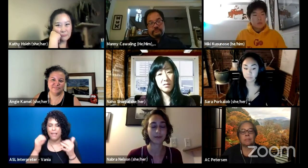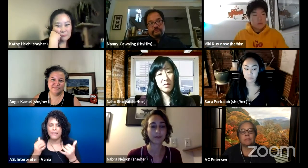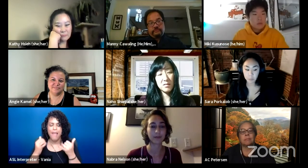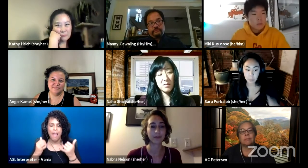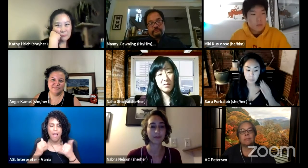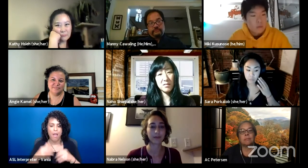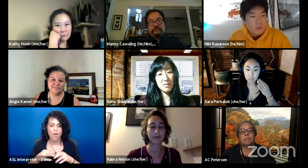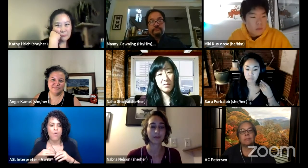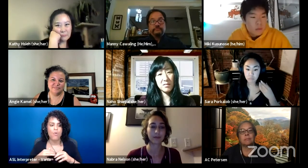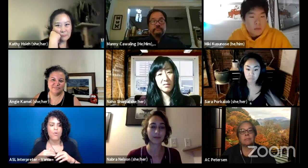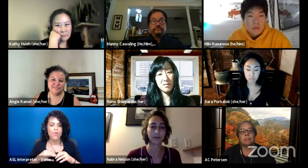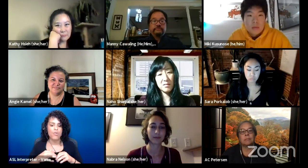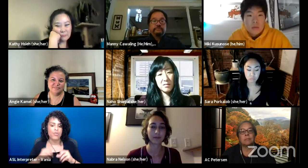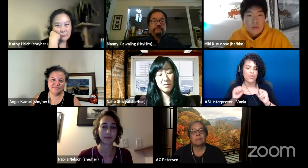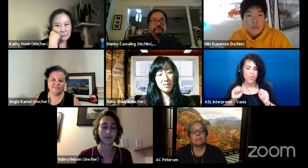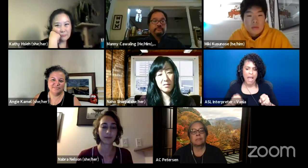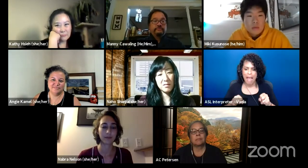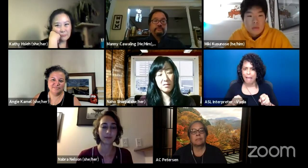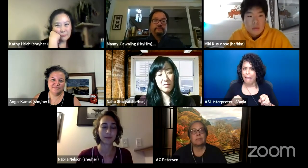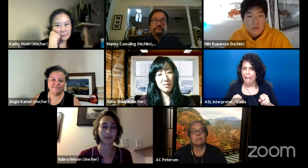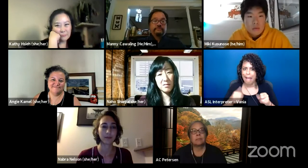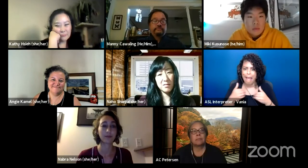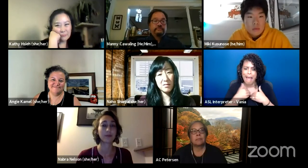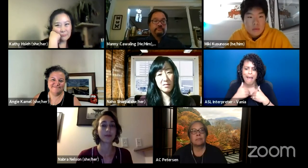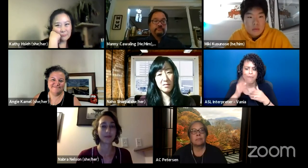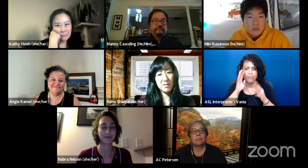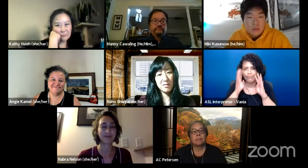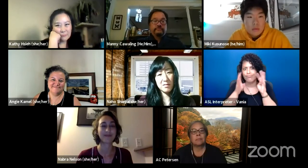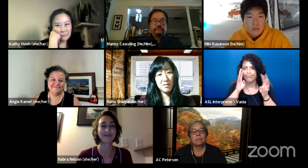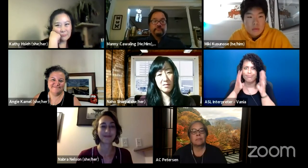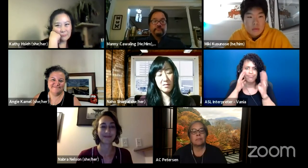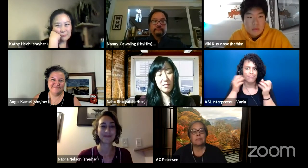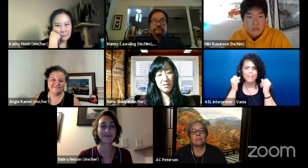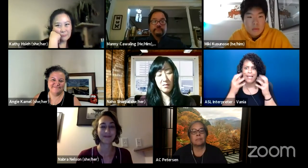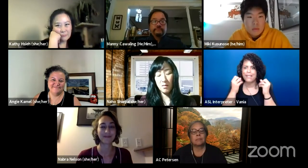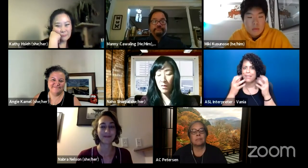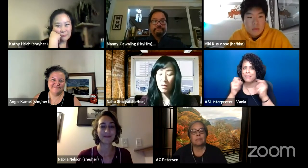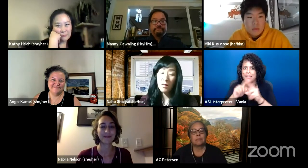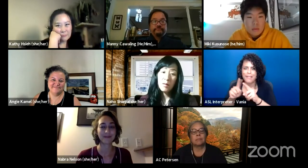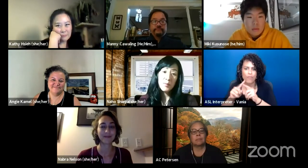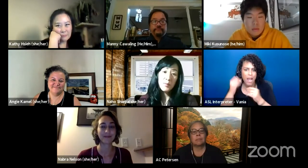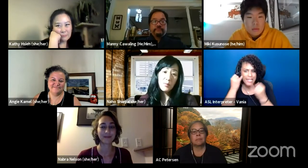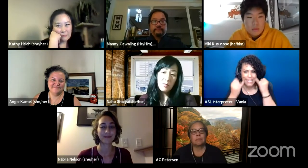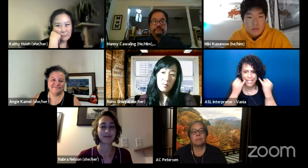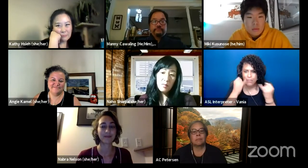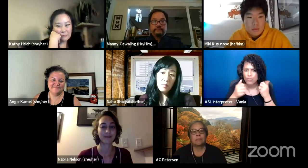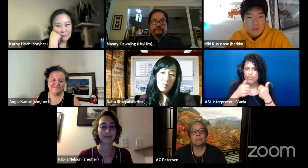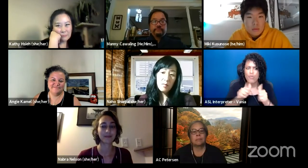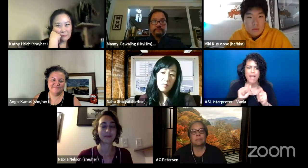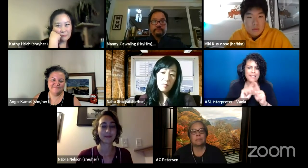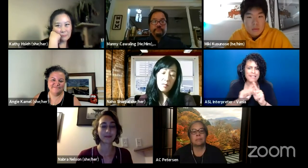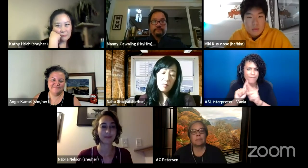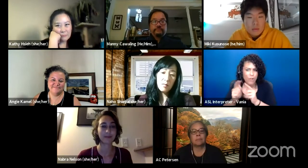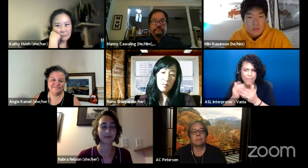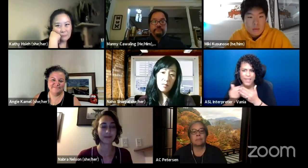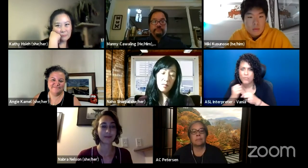with thousands of ideas to try different things to try to make this happen,